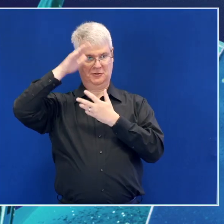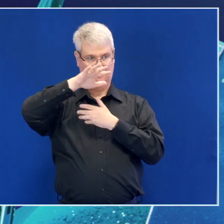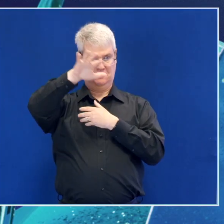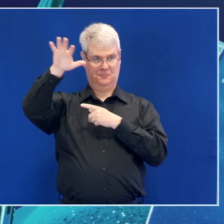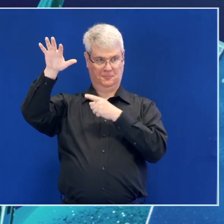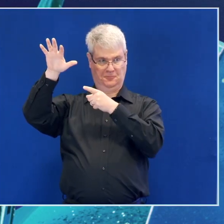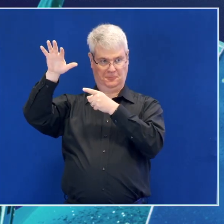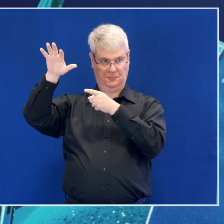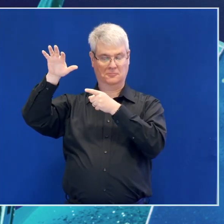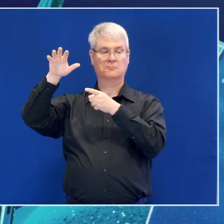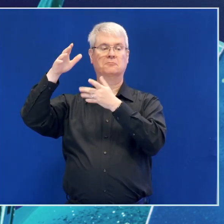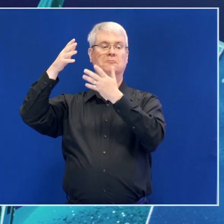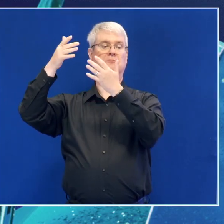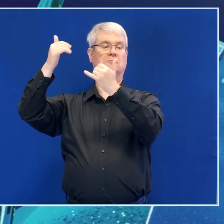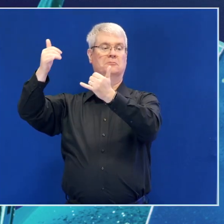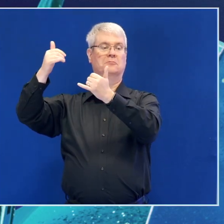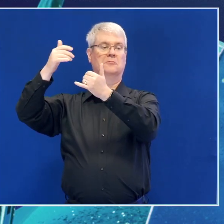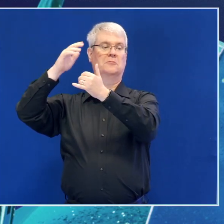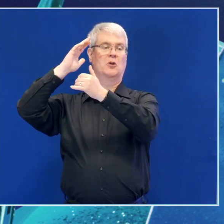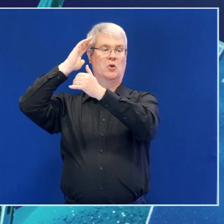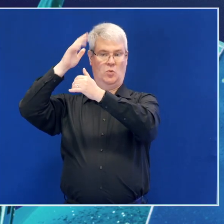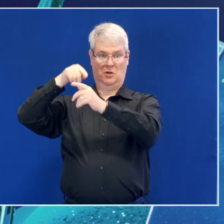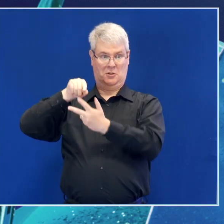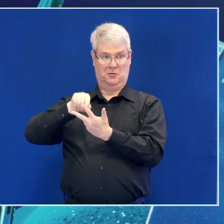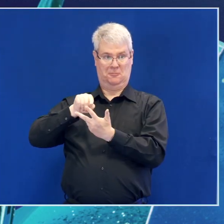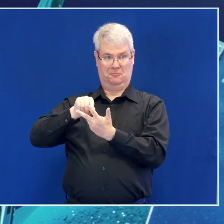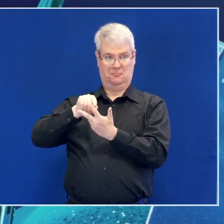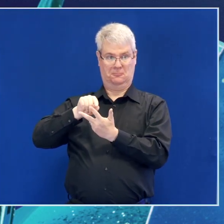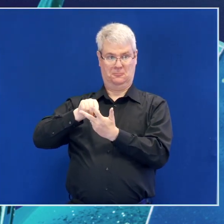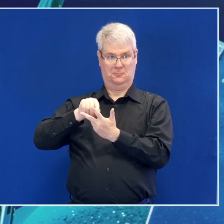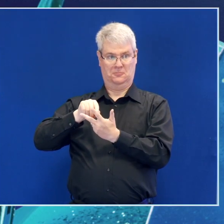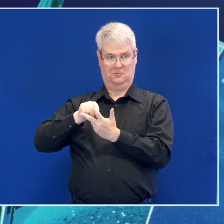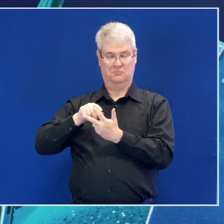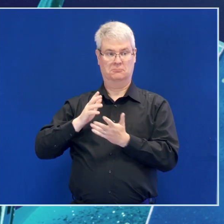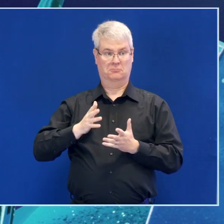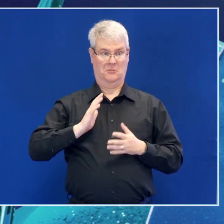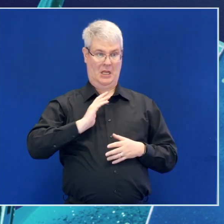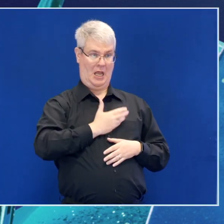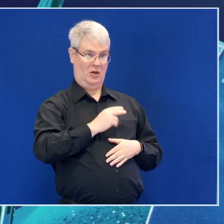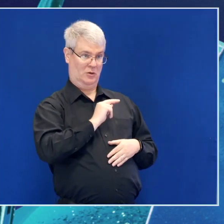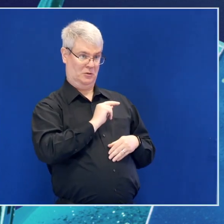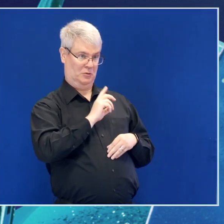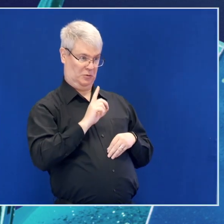it would also access our neurodiversity resources page, among other things,